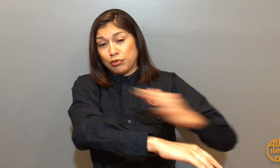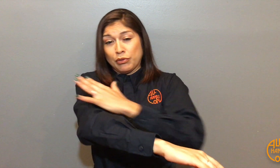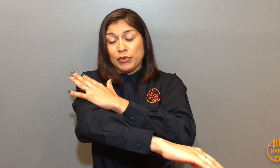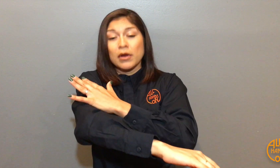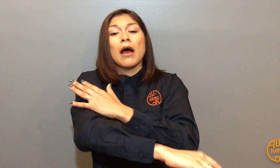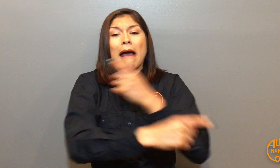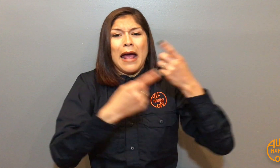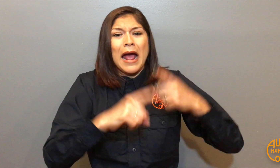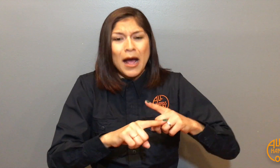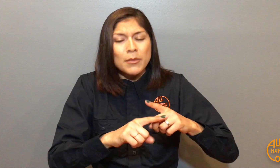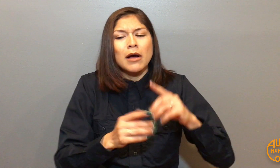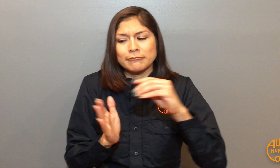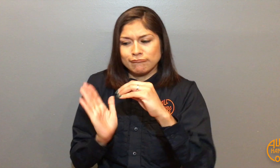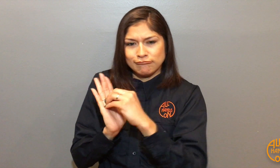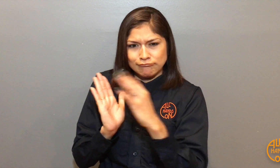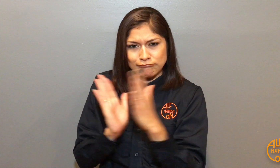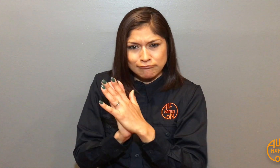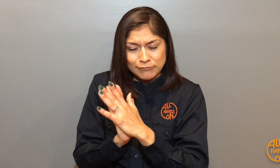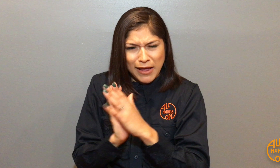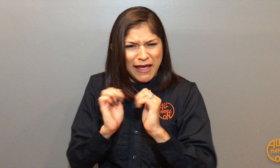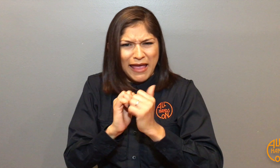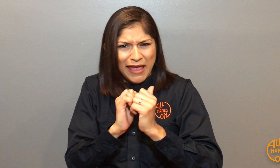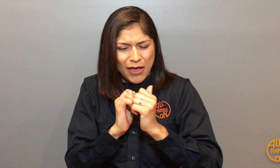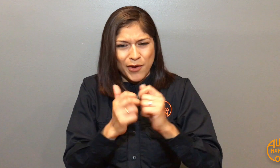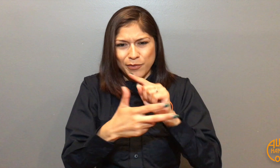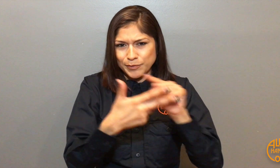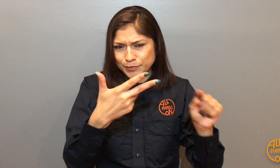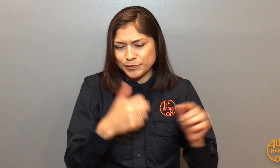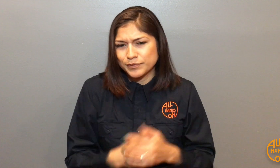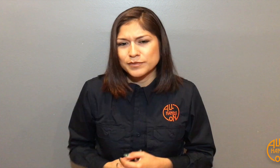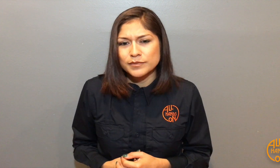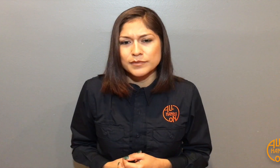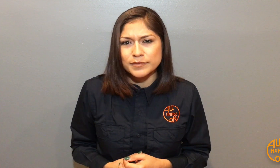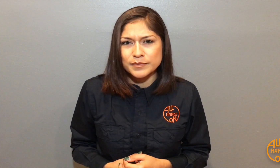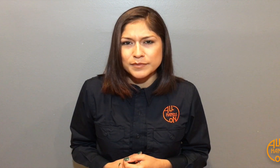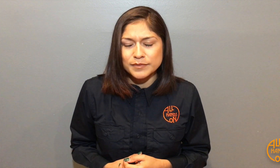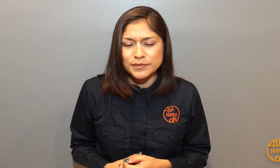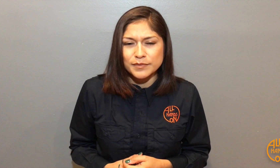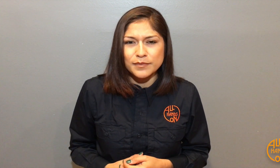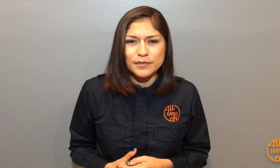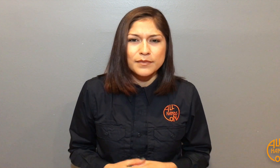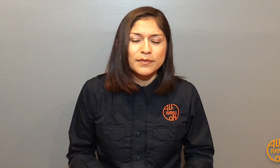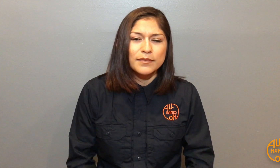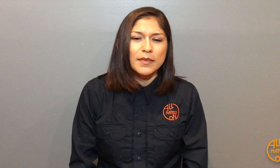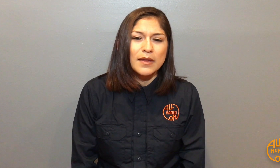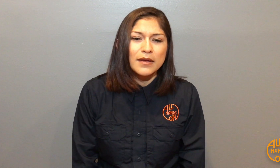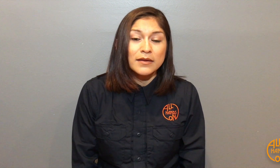explosive, make sure to put that on the form as well